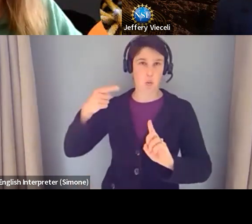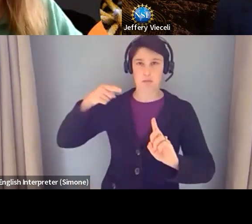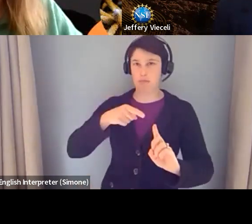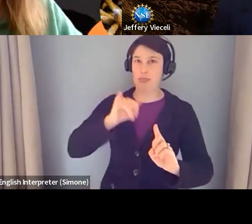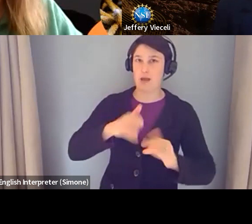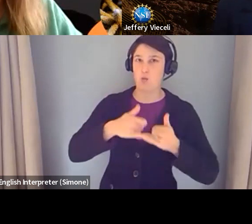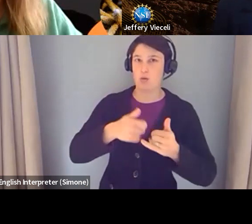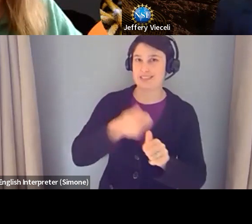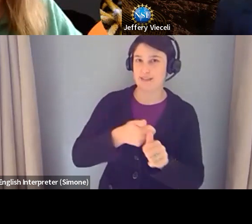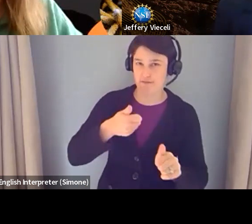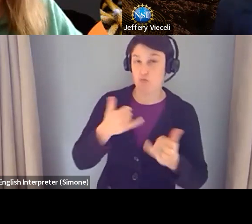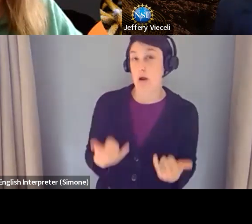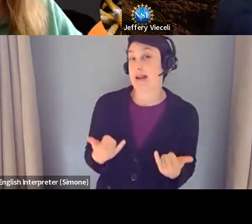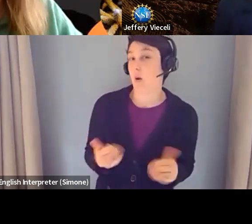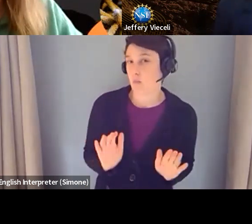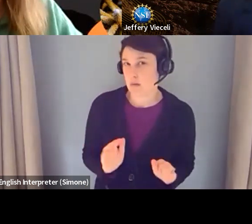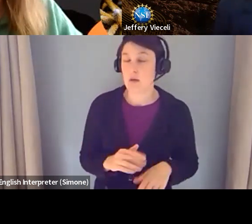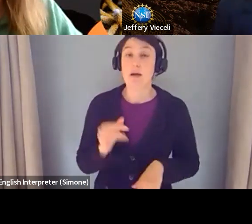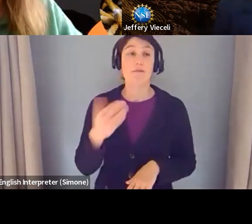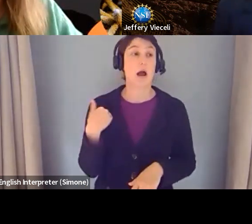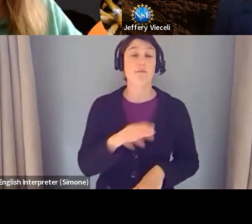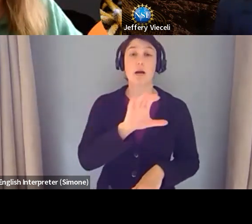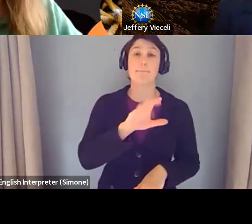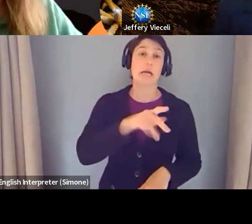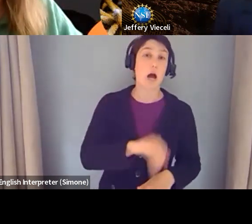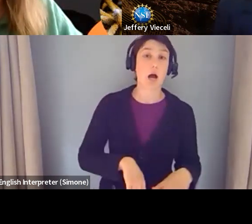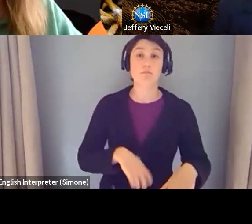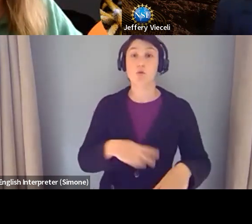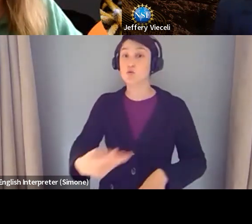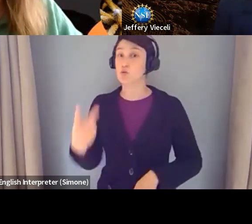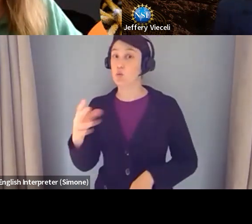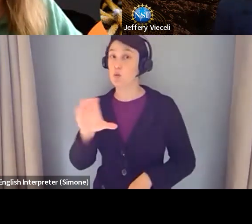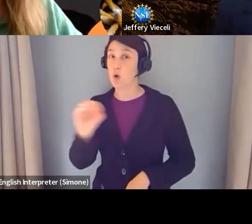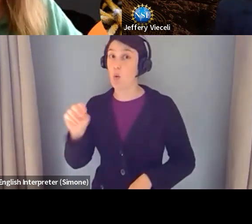So if I have a PI and two co-PIs, it just affects those three people.